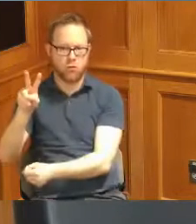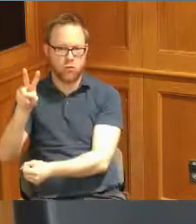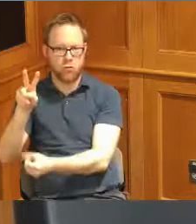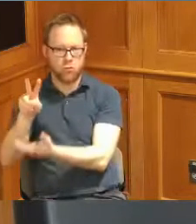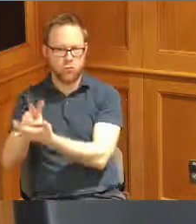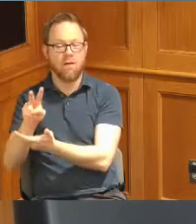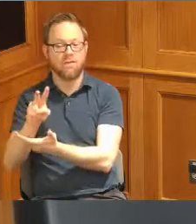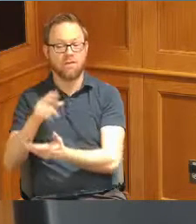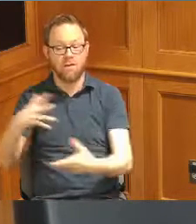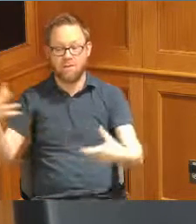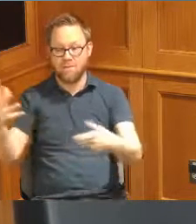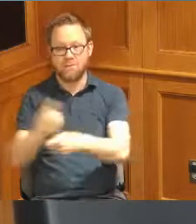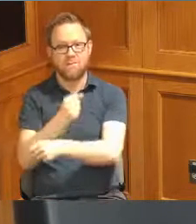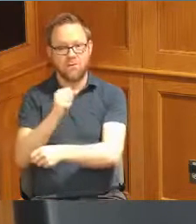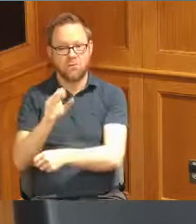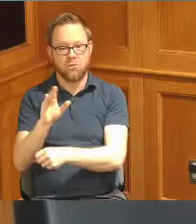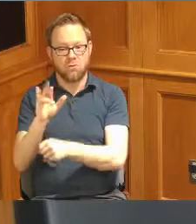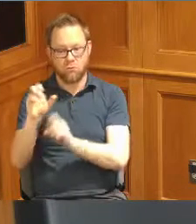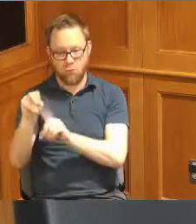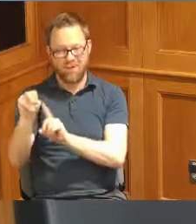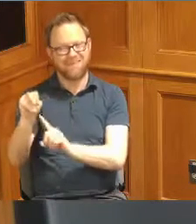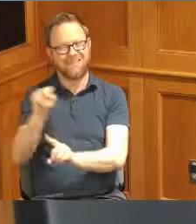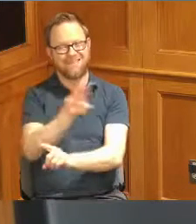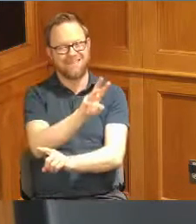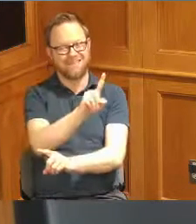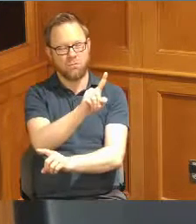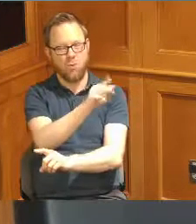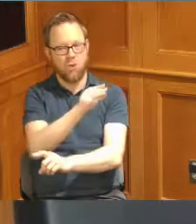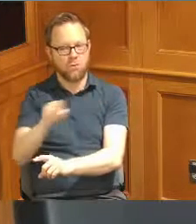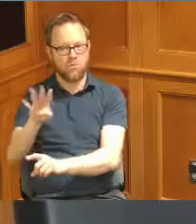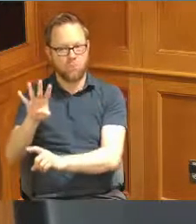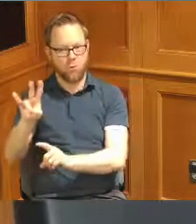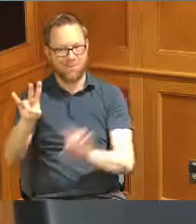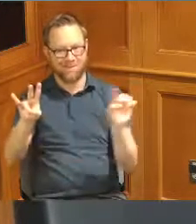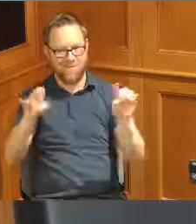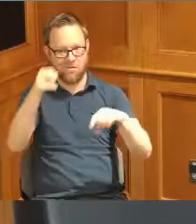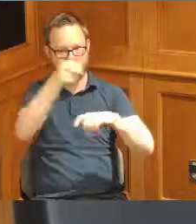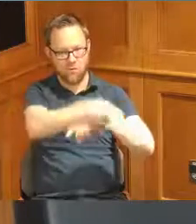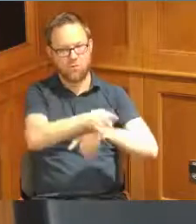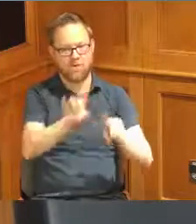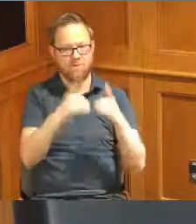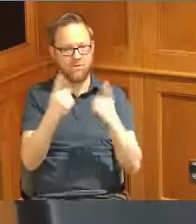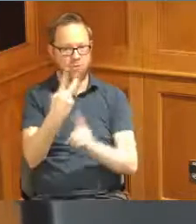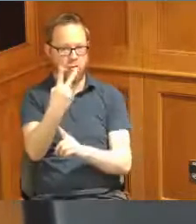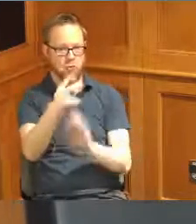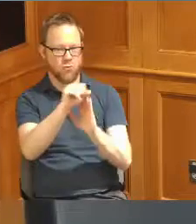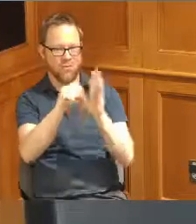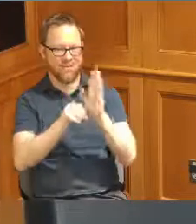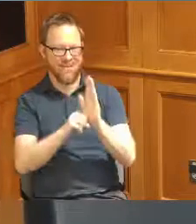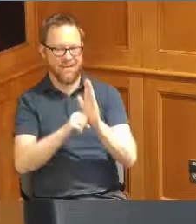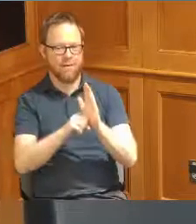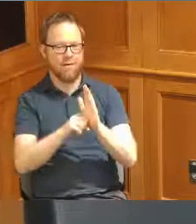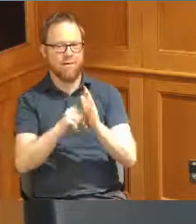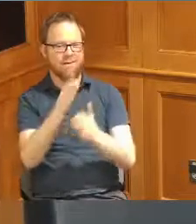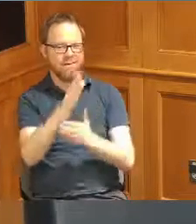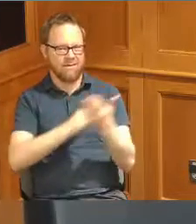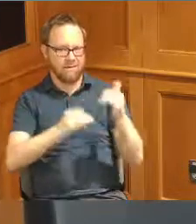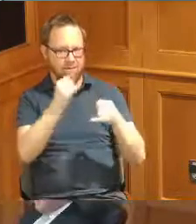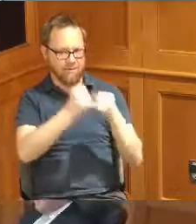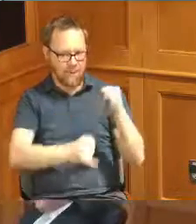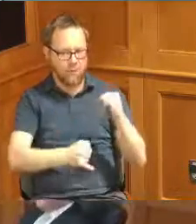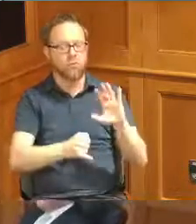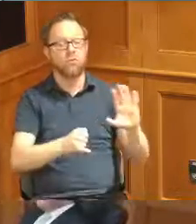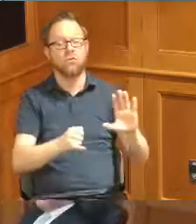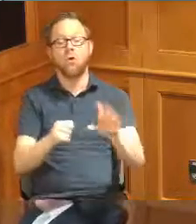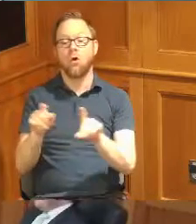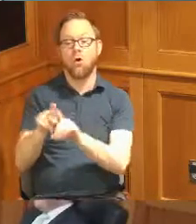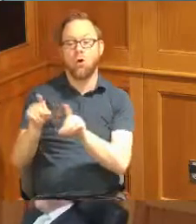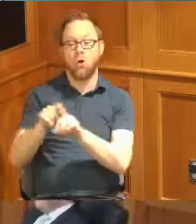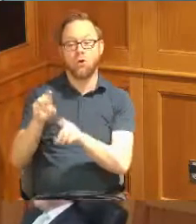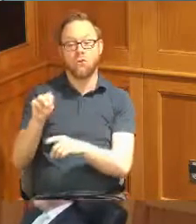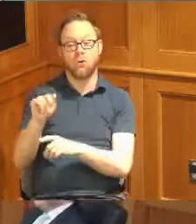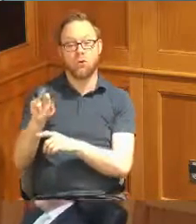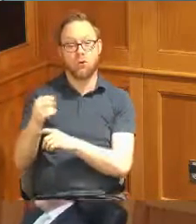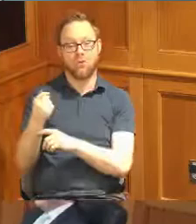Brian 61-47 in the division two State semifinals and whereas on March 11 2023 the lady Cavaliers